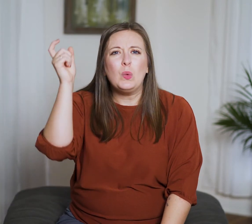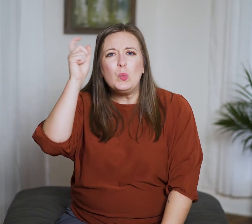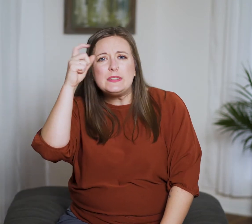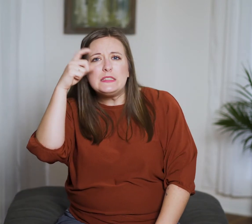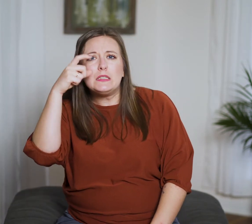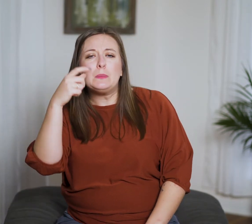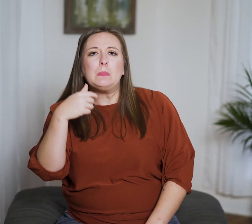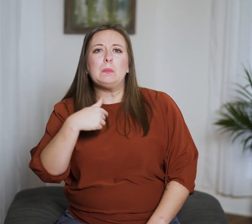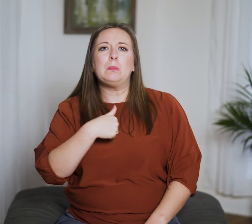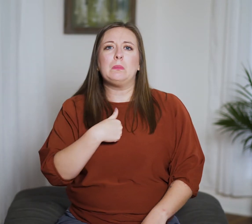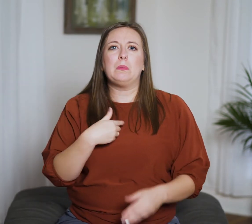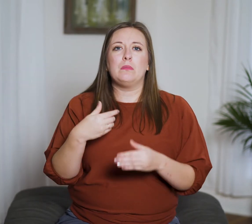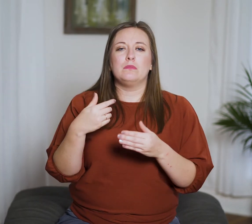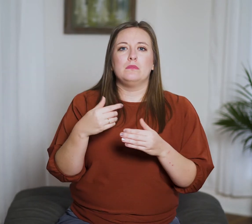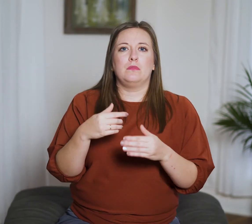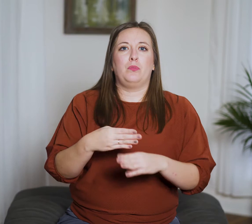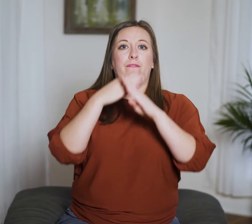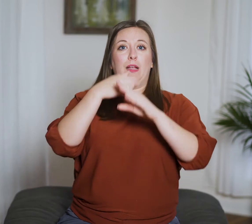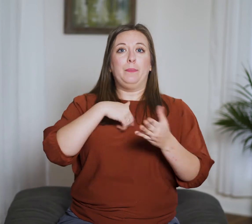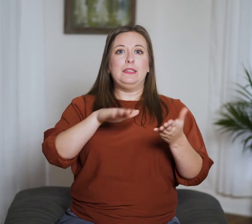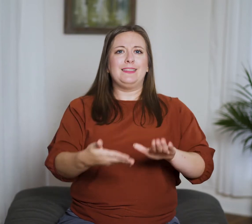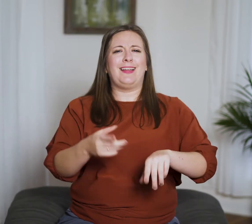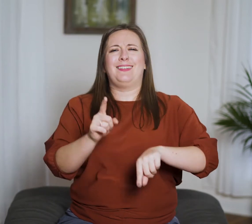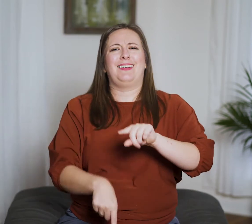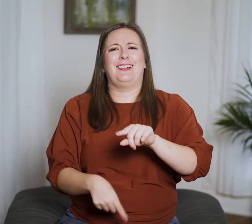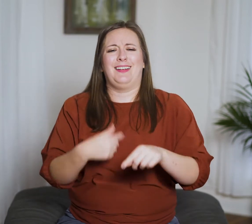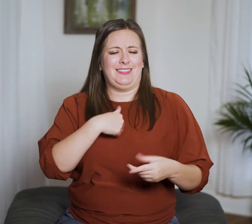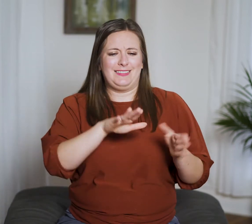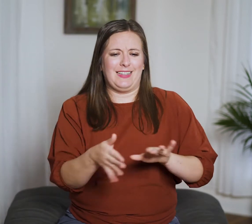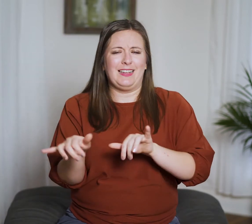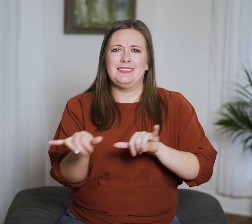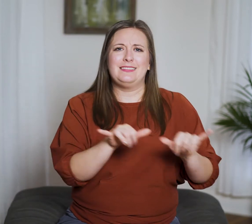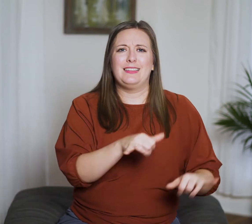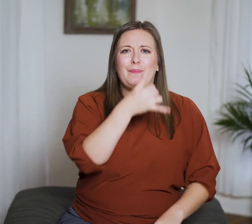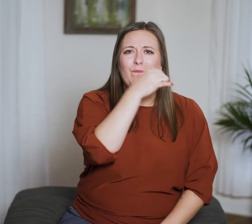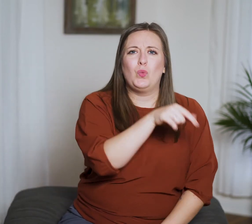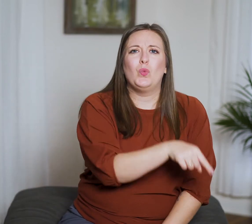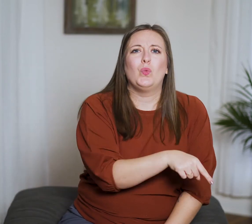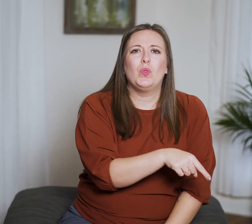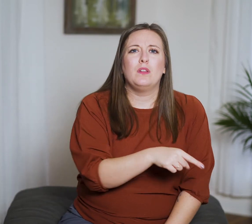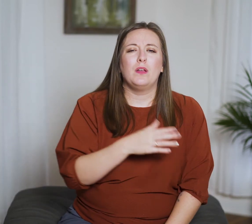Wisdom can’t keep him from meeting the same end as a fool.